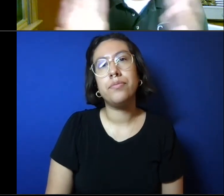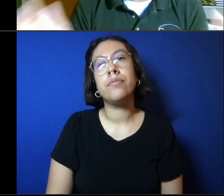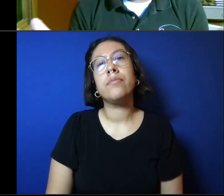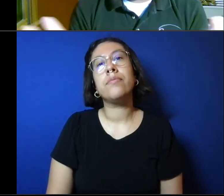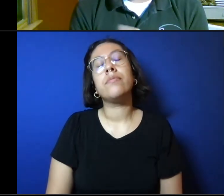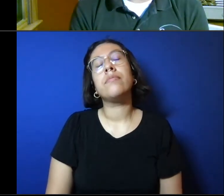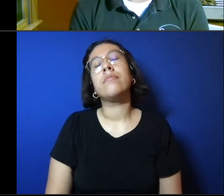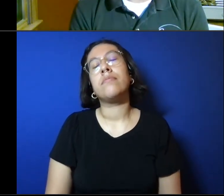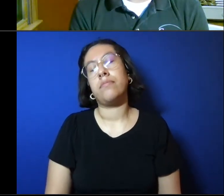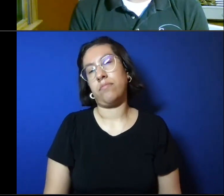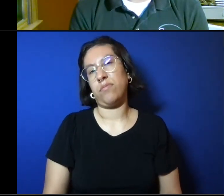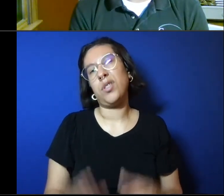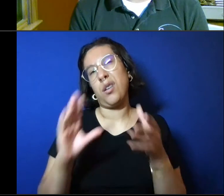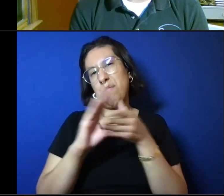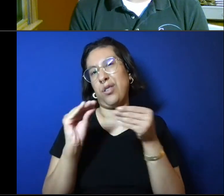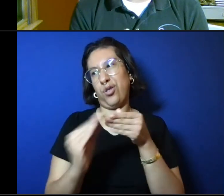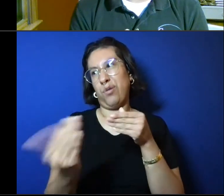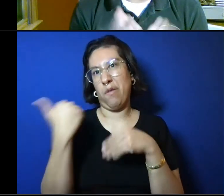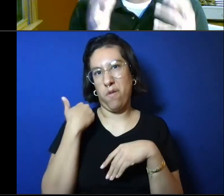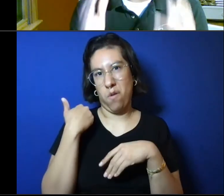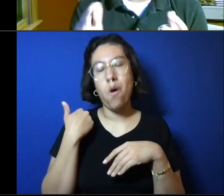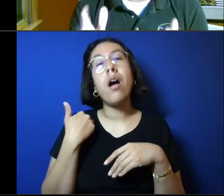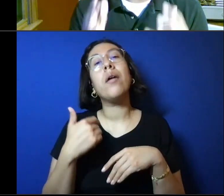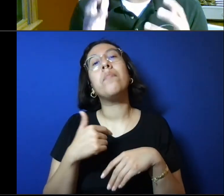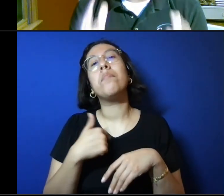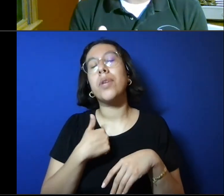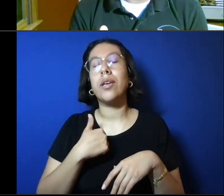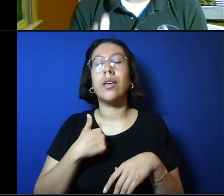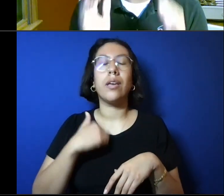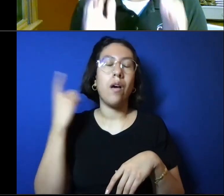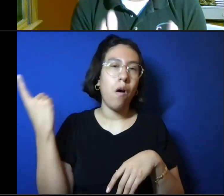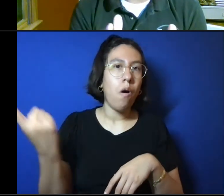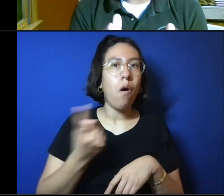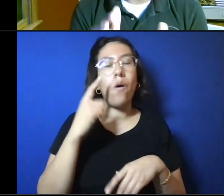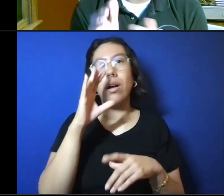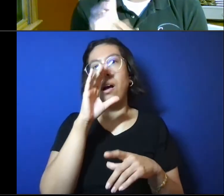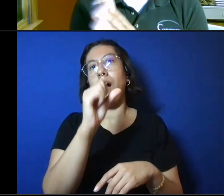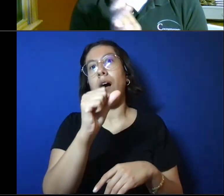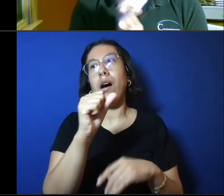Like I said earlier on in the talk, I have always had a fascination with wildlife.